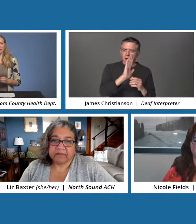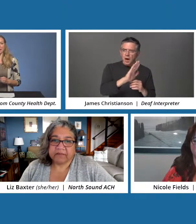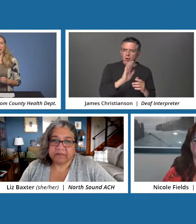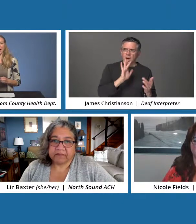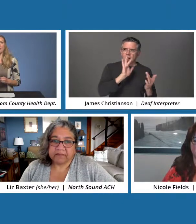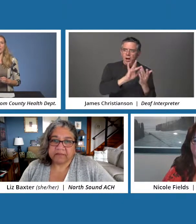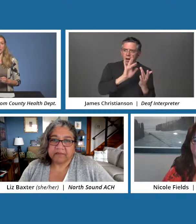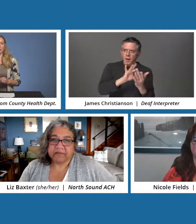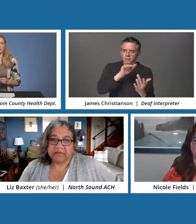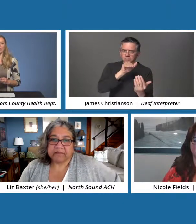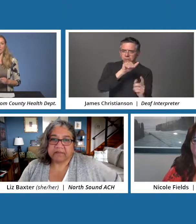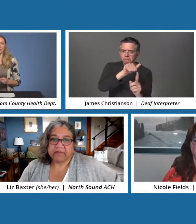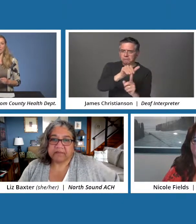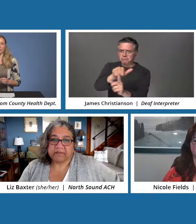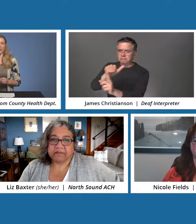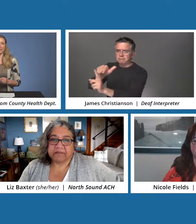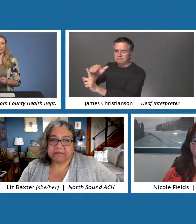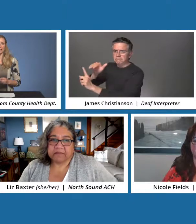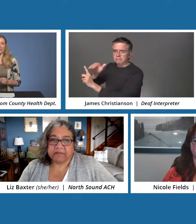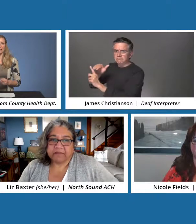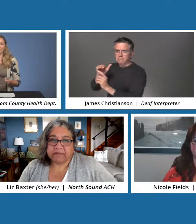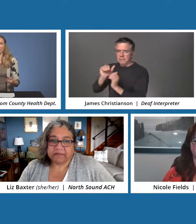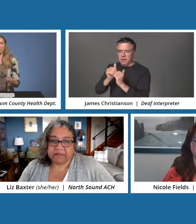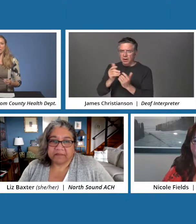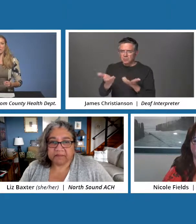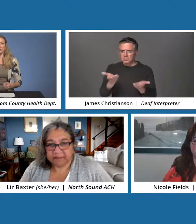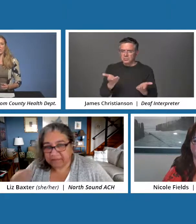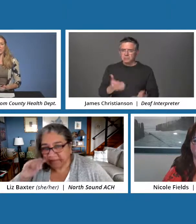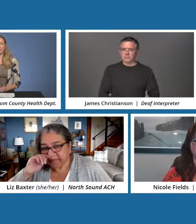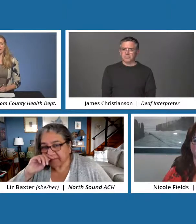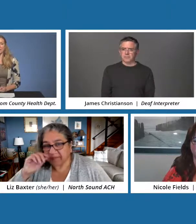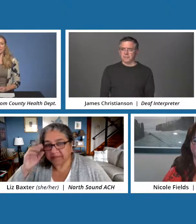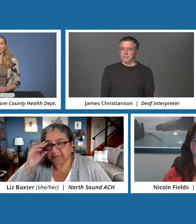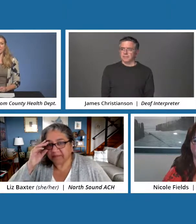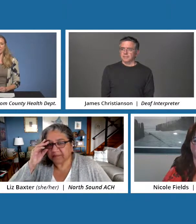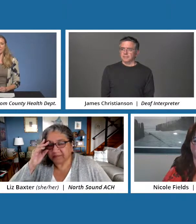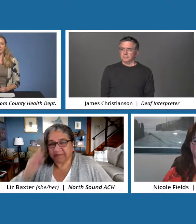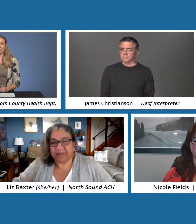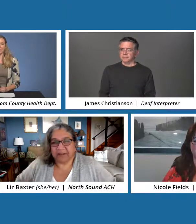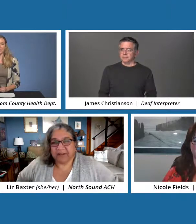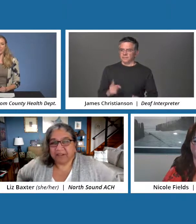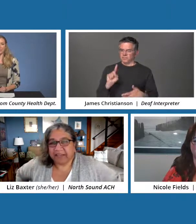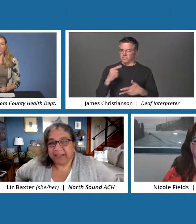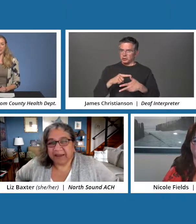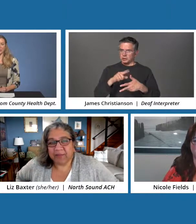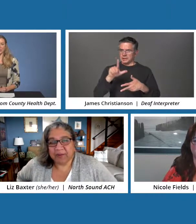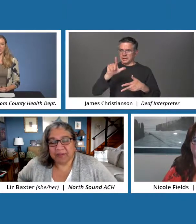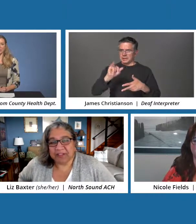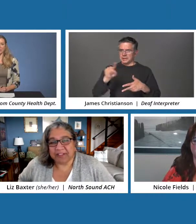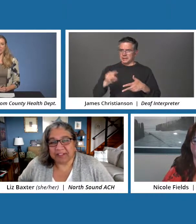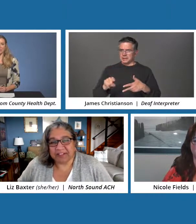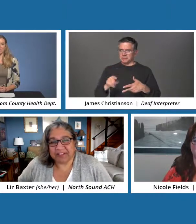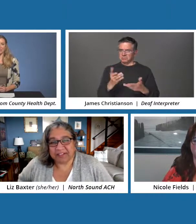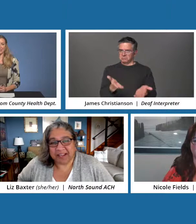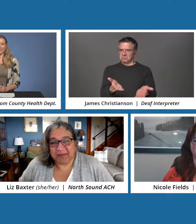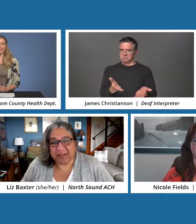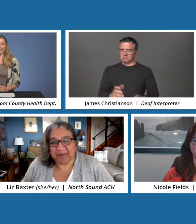and opportunity for a vaccine. So I'll start with you, Liz. Yeah, I probably should at least say like,